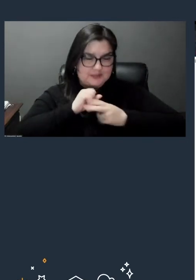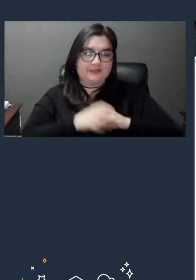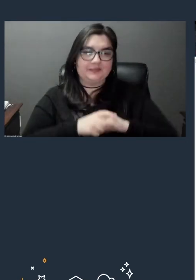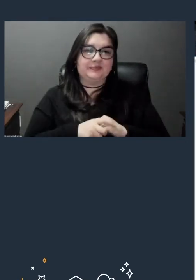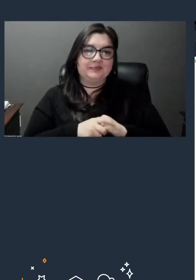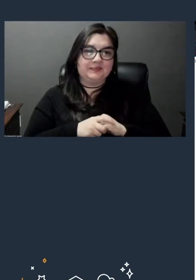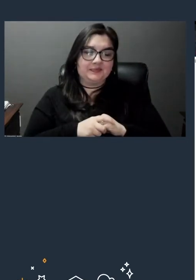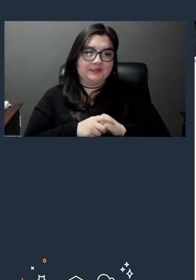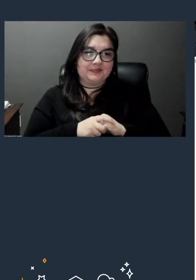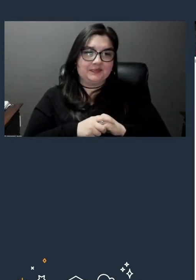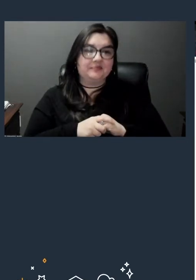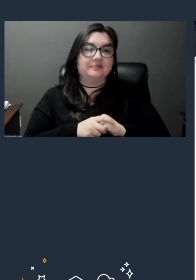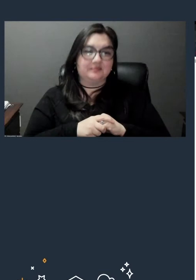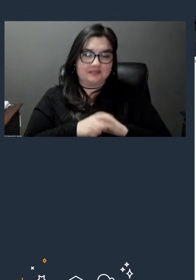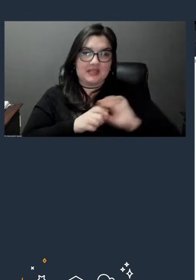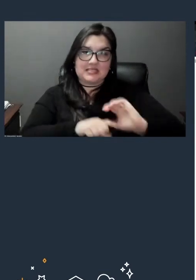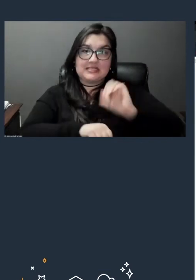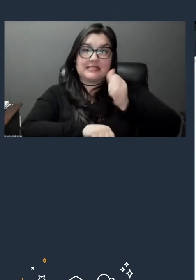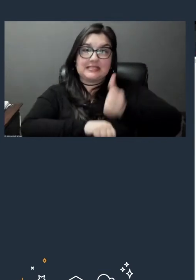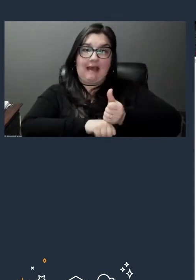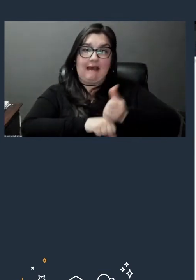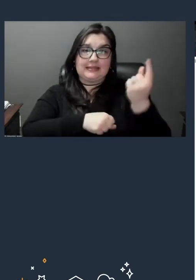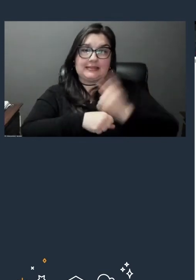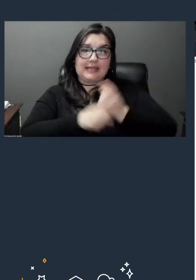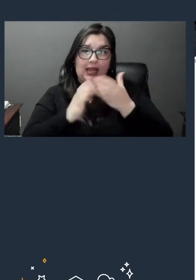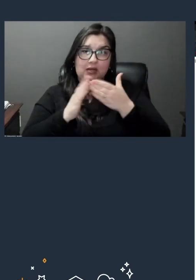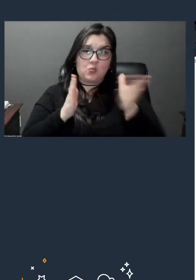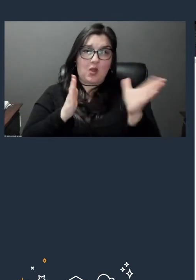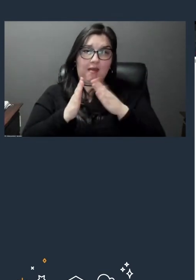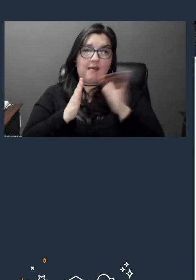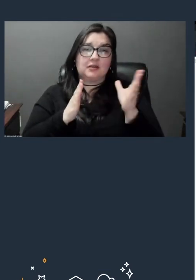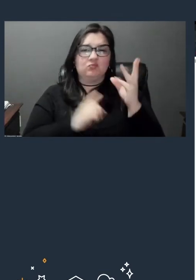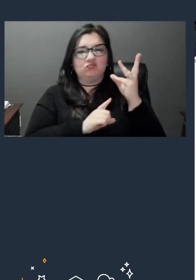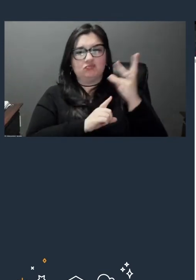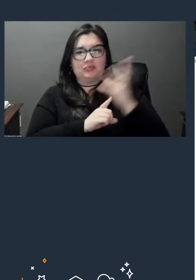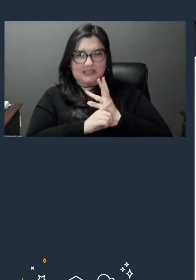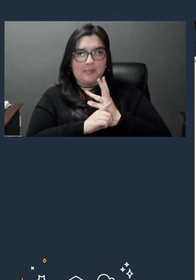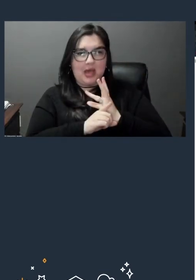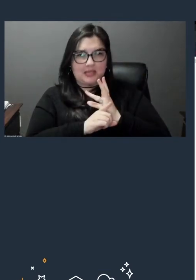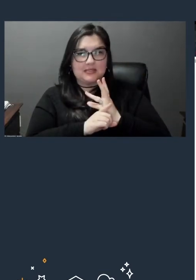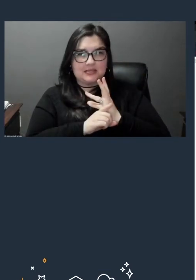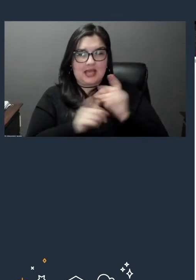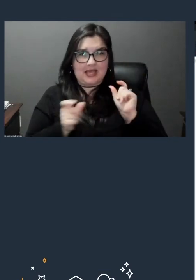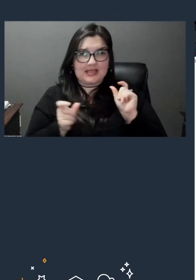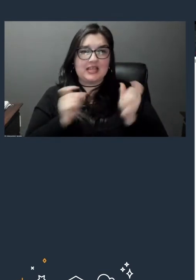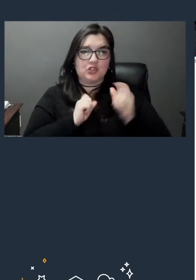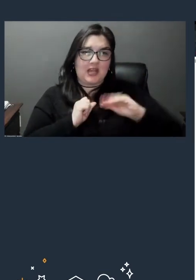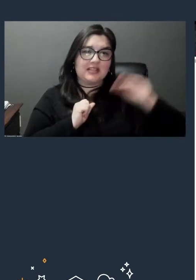Set date range to six months. And change the percentage, change comparison